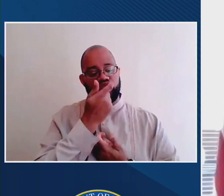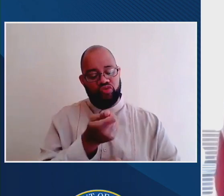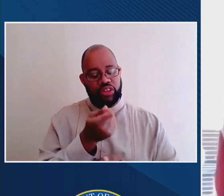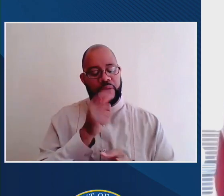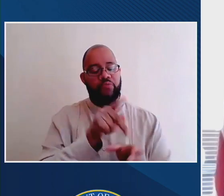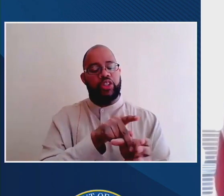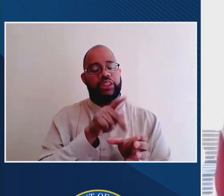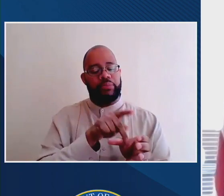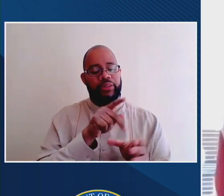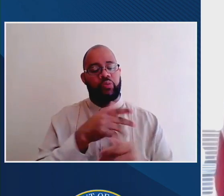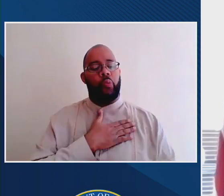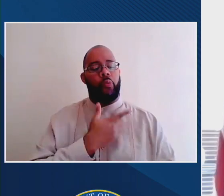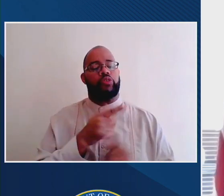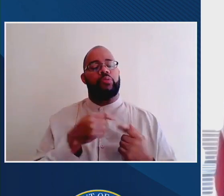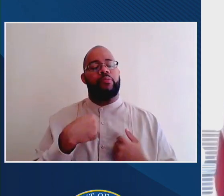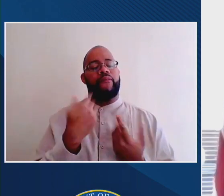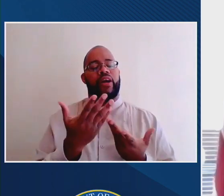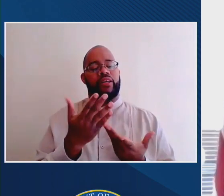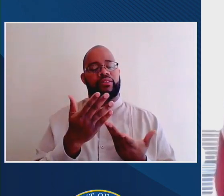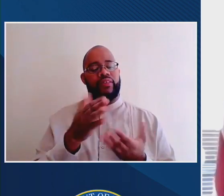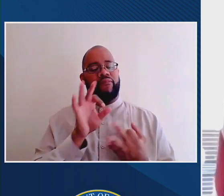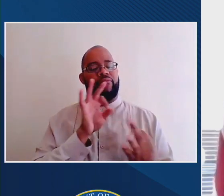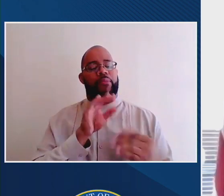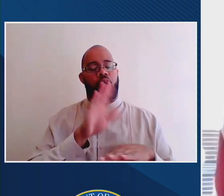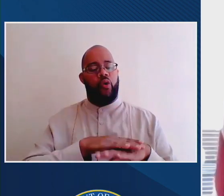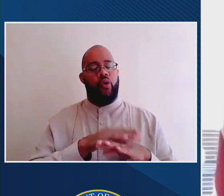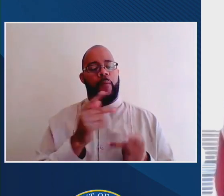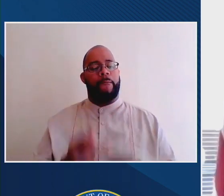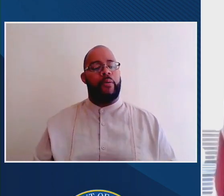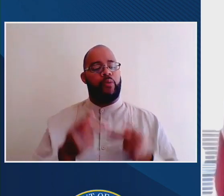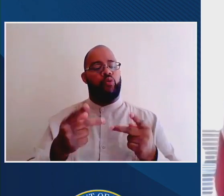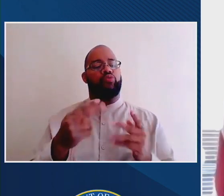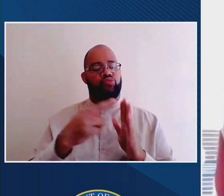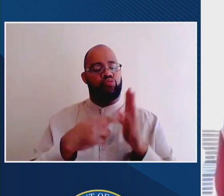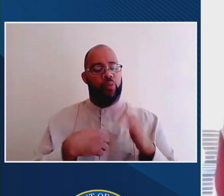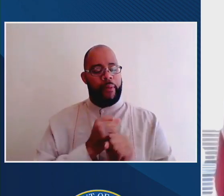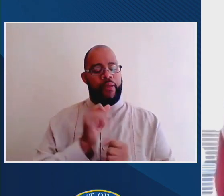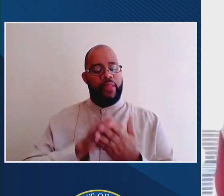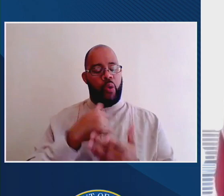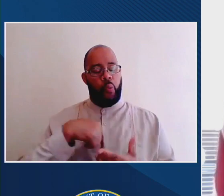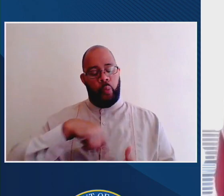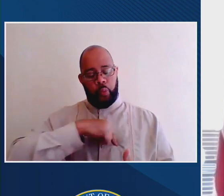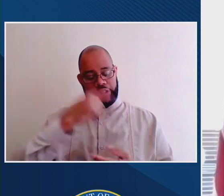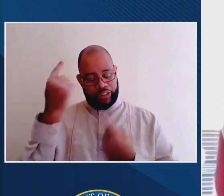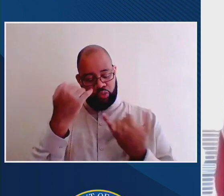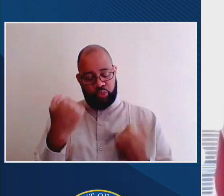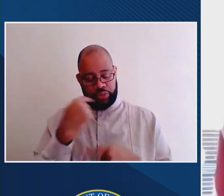willingness to provide input on the proposed regulations we'll be considering today.